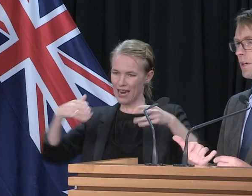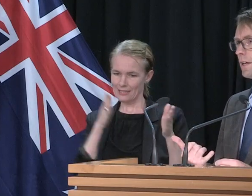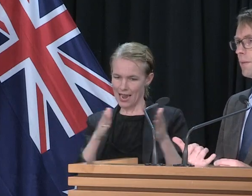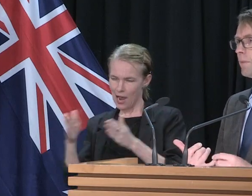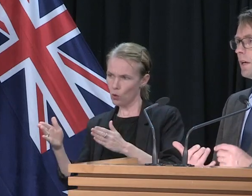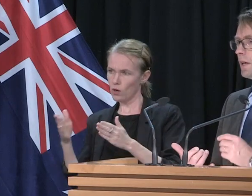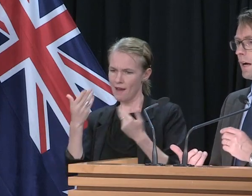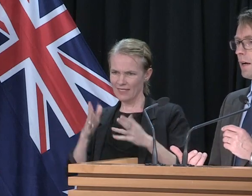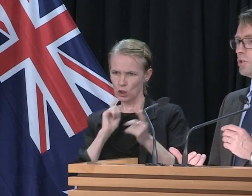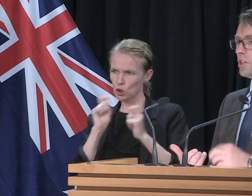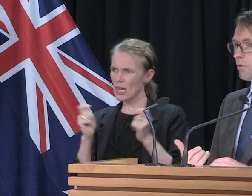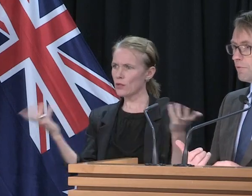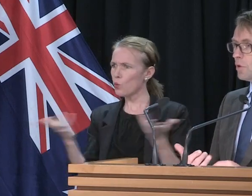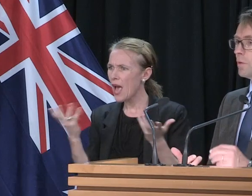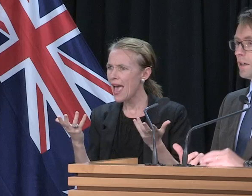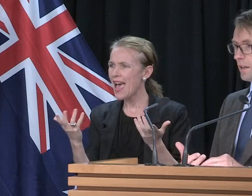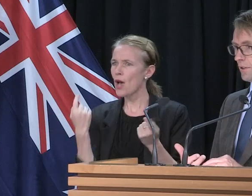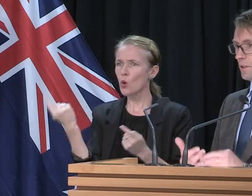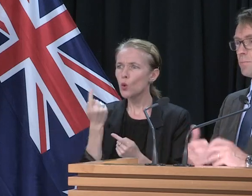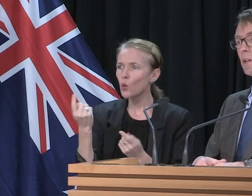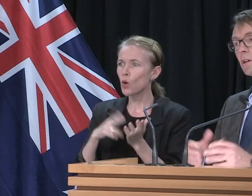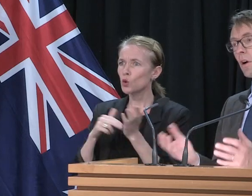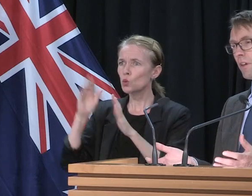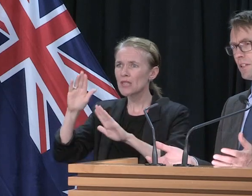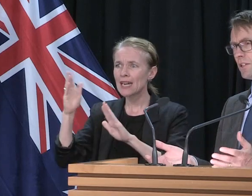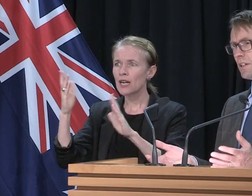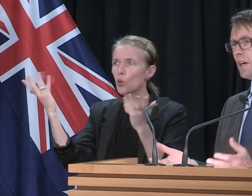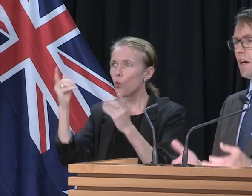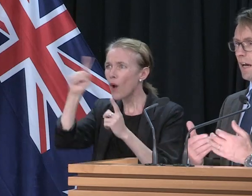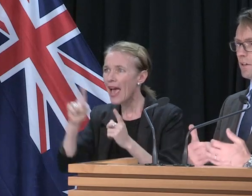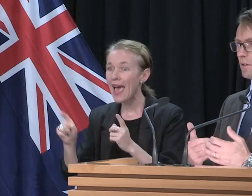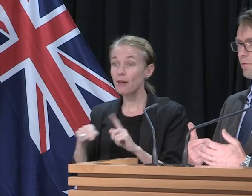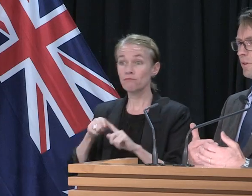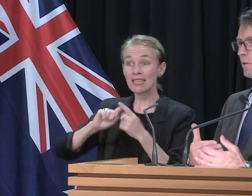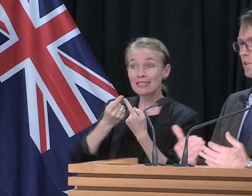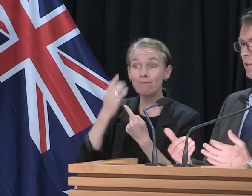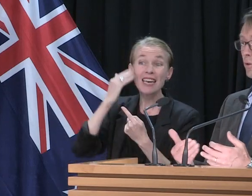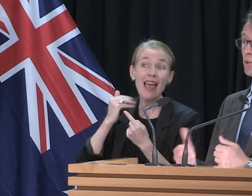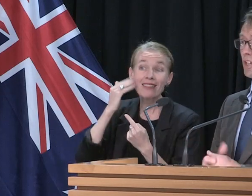doing is every week pulling out a breakdown of that community testing to ensure